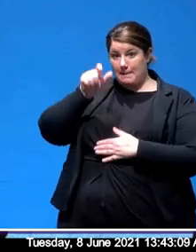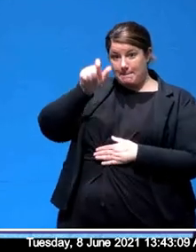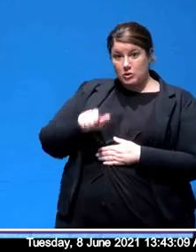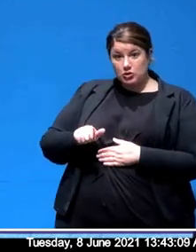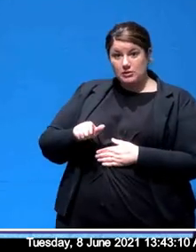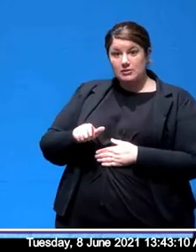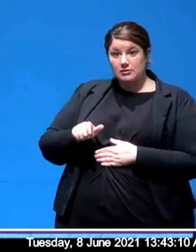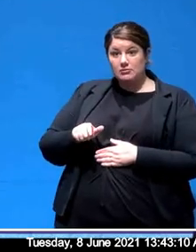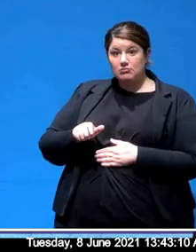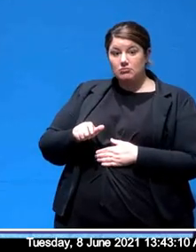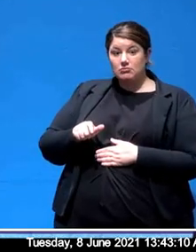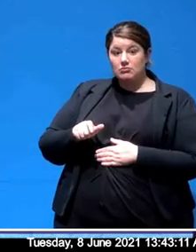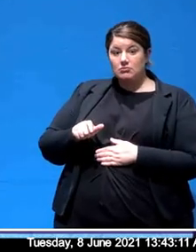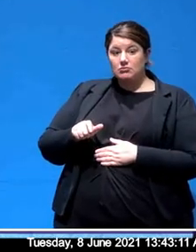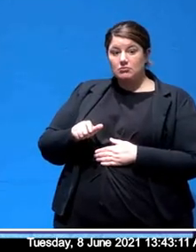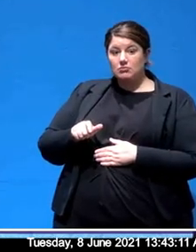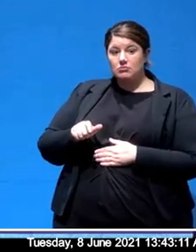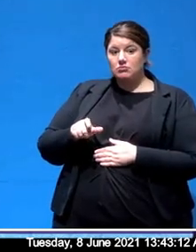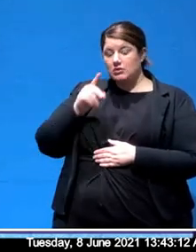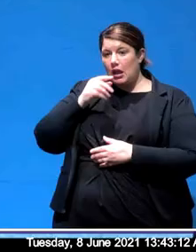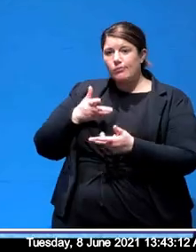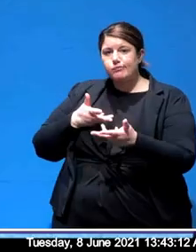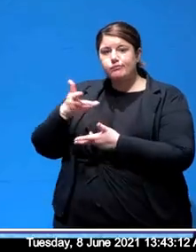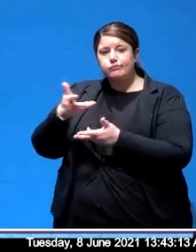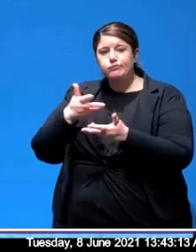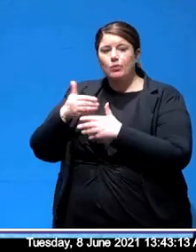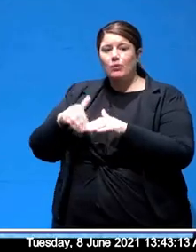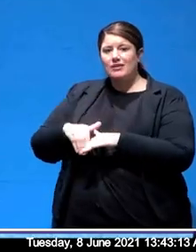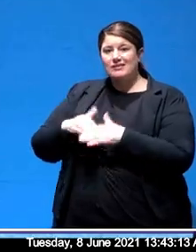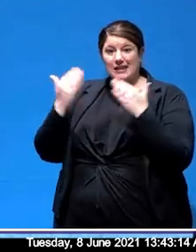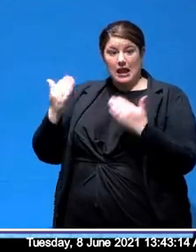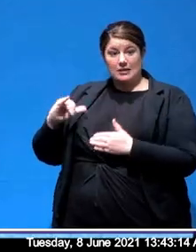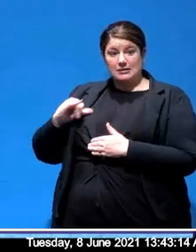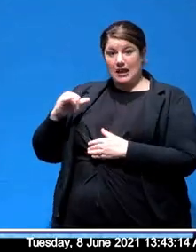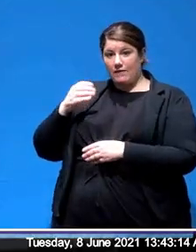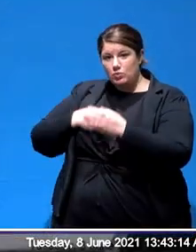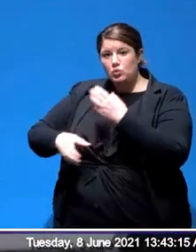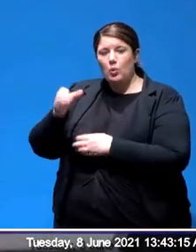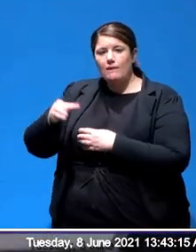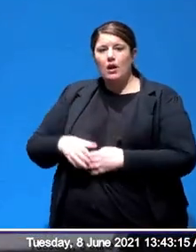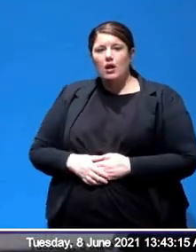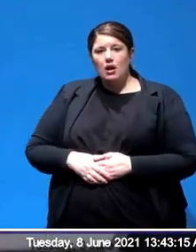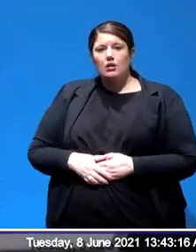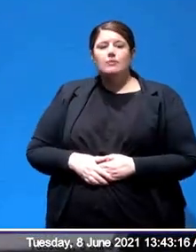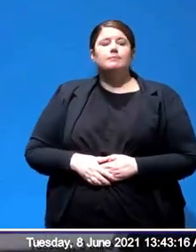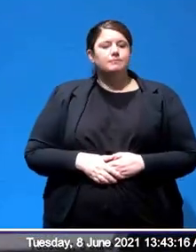to speak for a moment with the day staff who were taking over? Yes, there was a hand over in the morning.